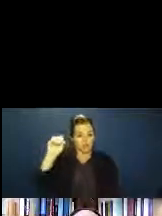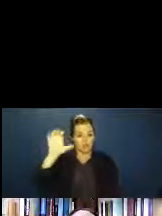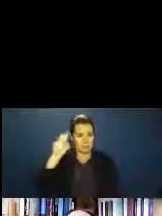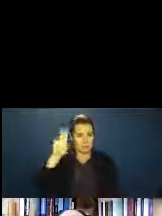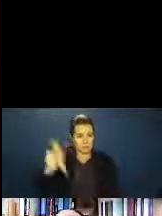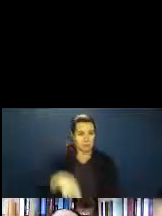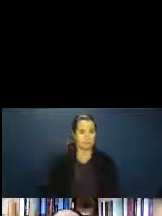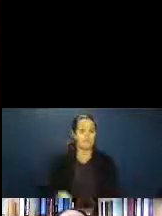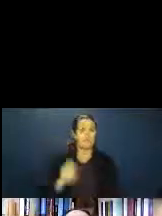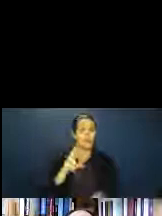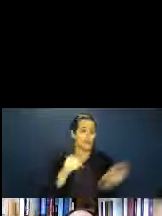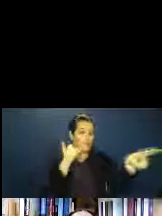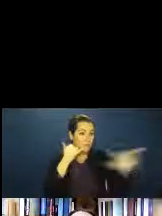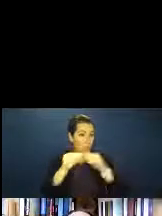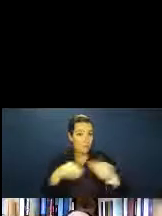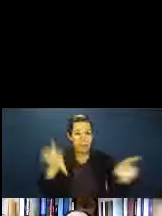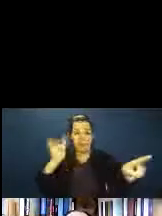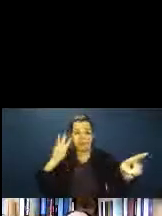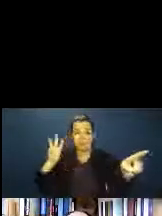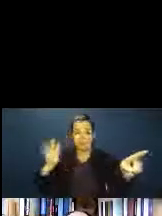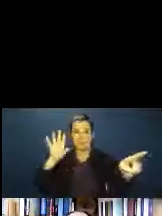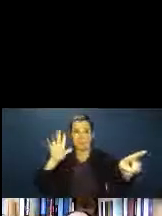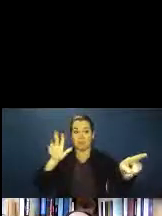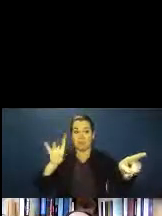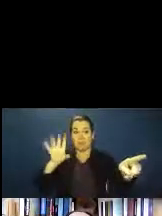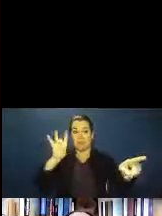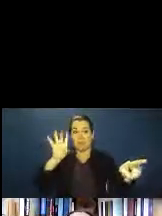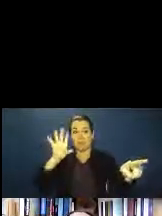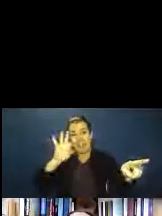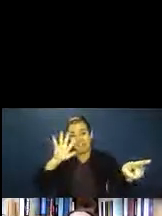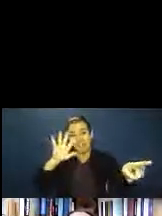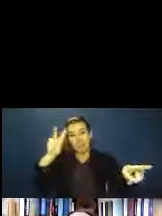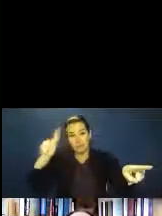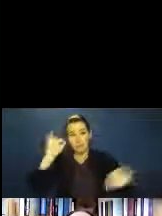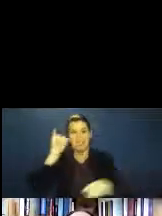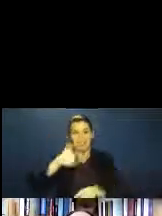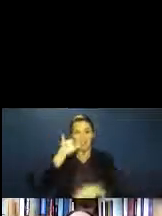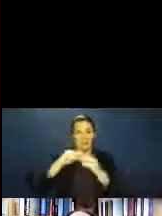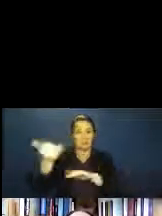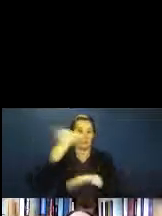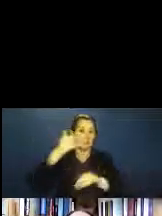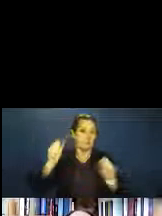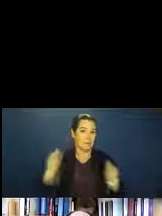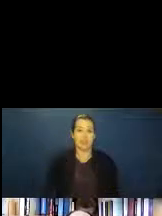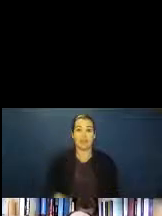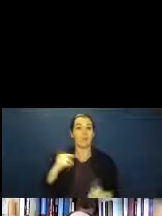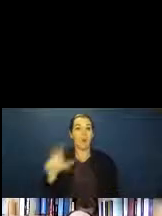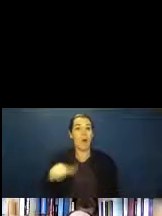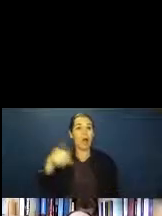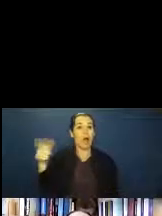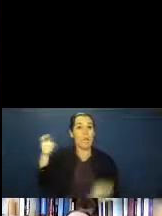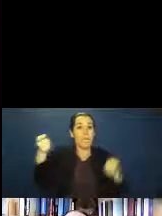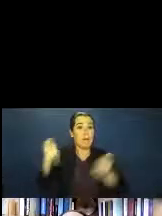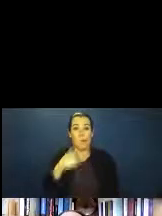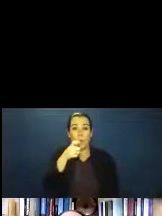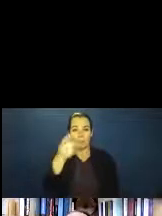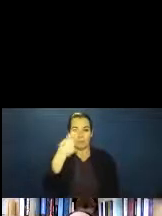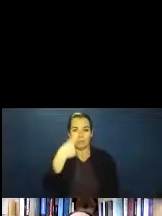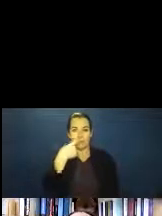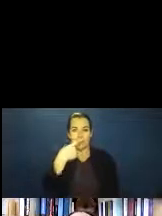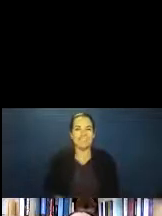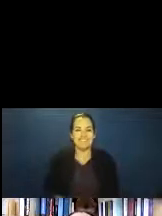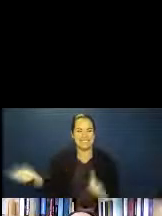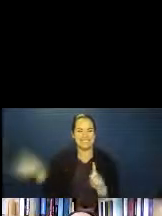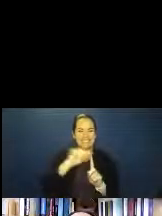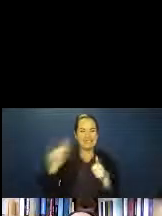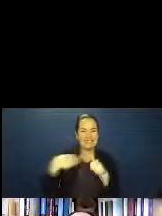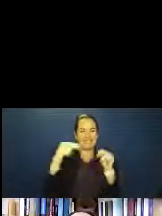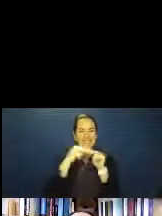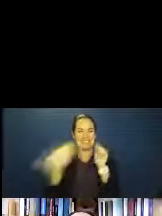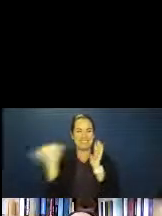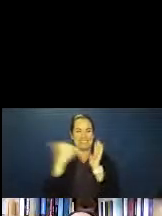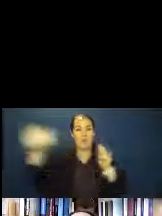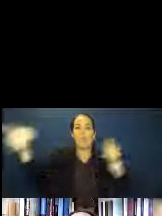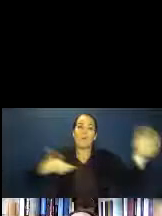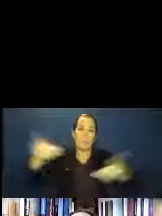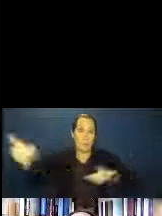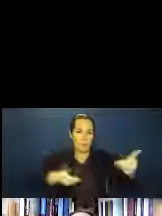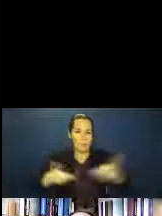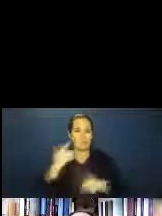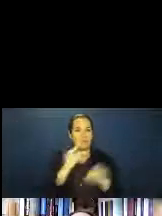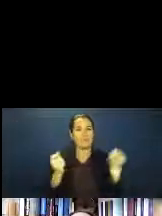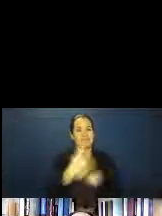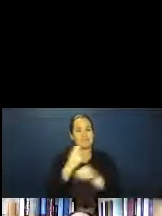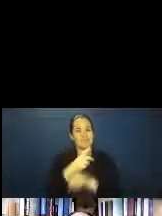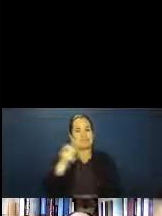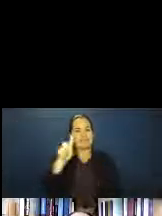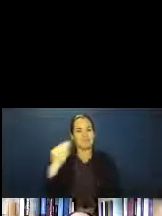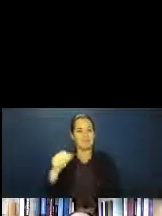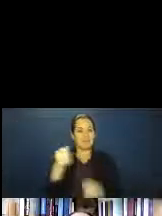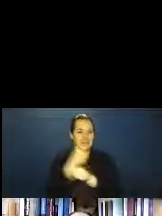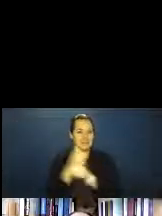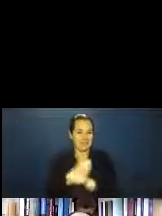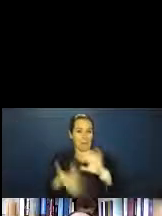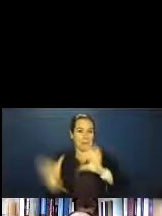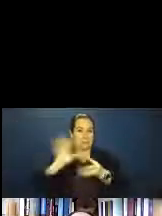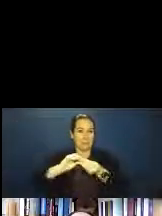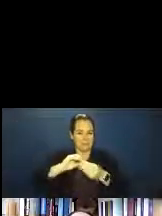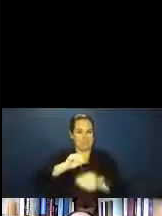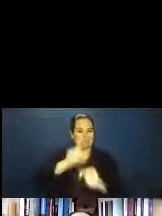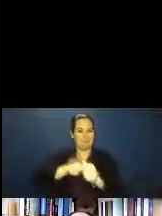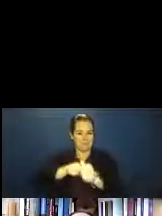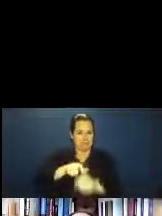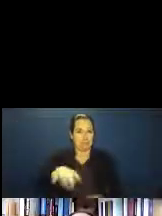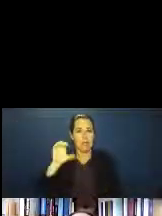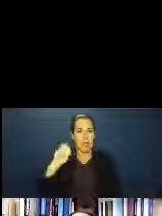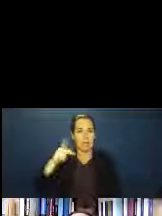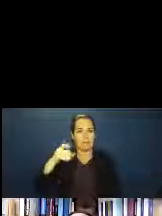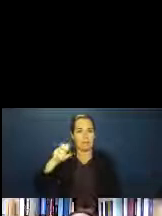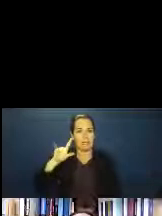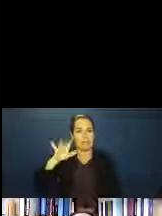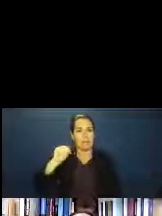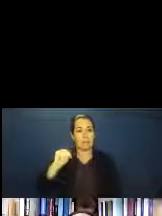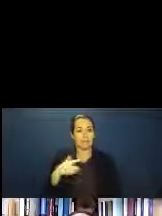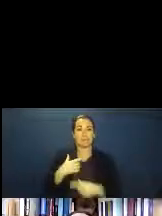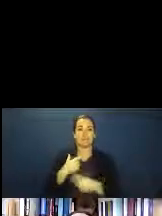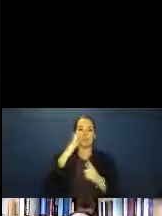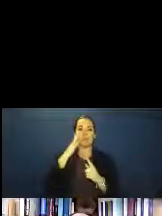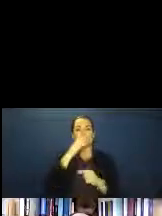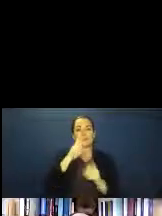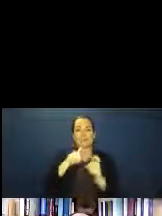Speakers will have the potential of seeing it. They may potentially answer on the fly. But we will have a Q&A session where we will be the moderators and I will help review the questions and speak to them, as well. If you have any questions, you can e-mail us at disability.statistics.edu.